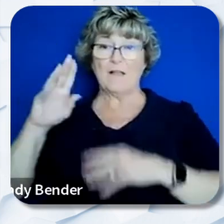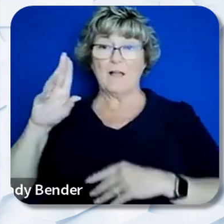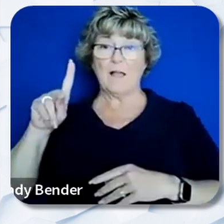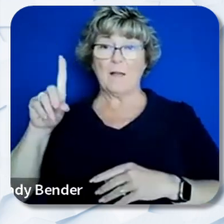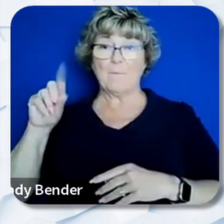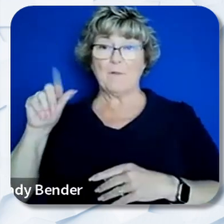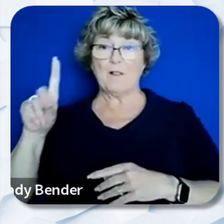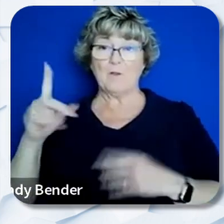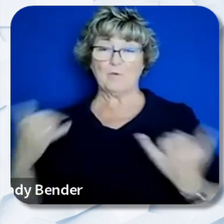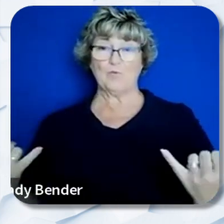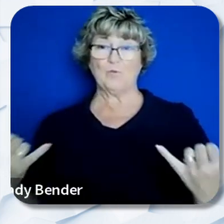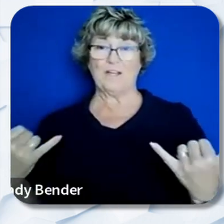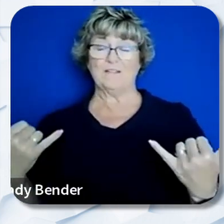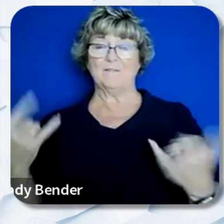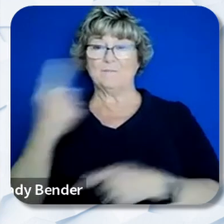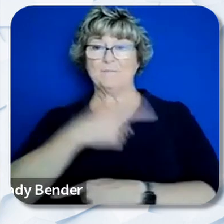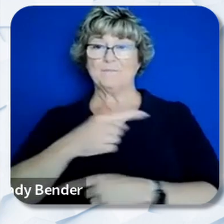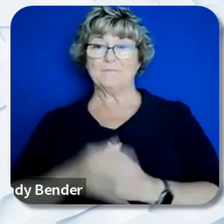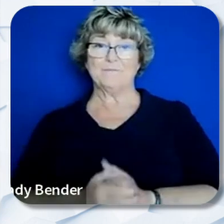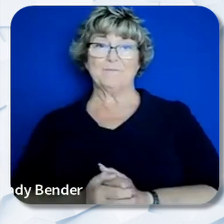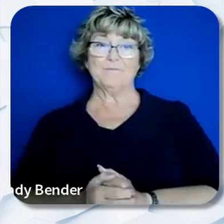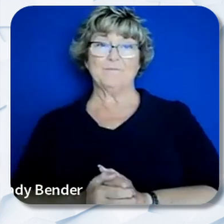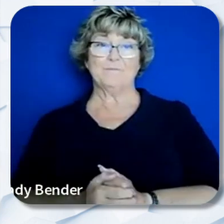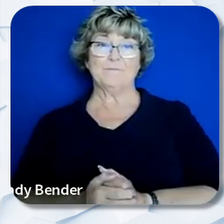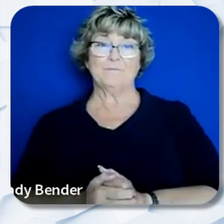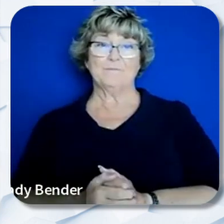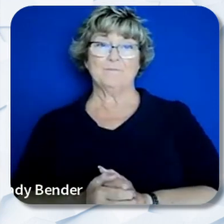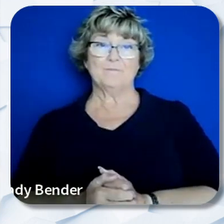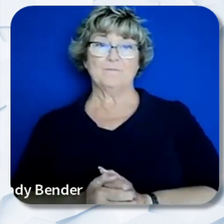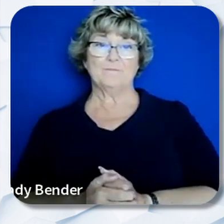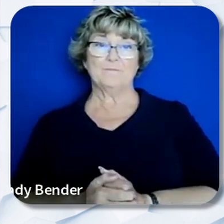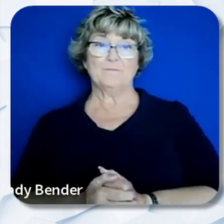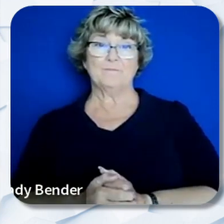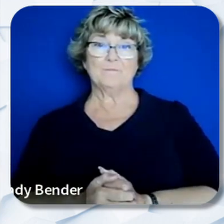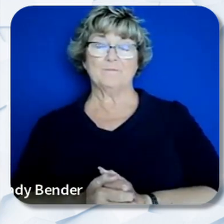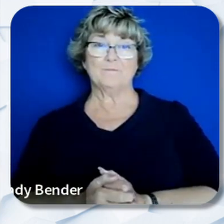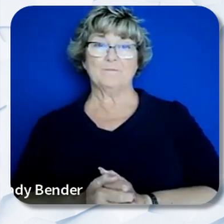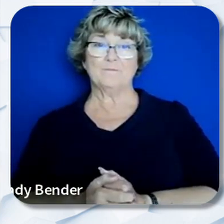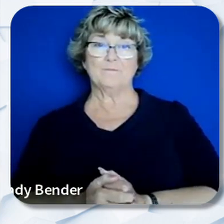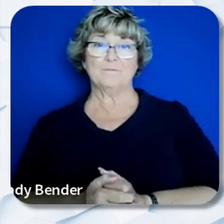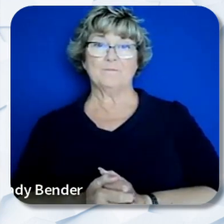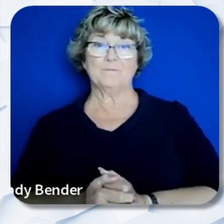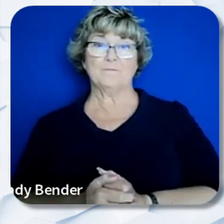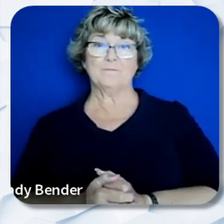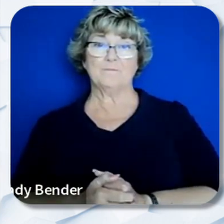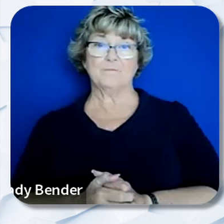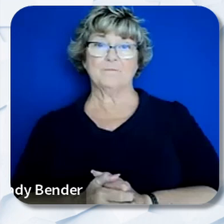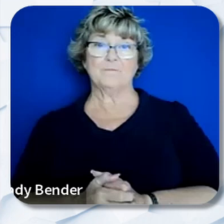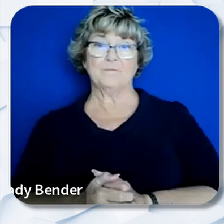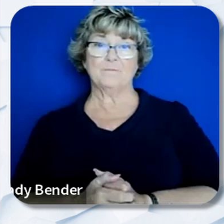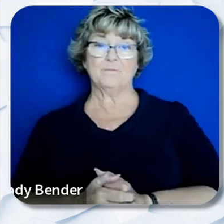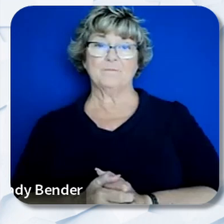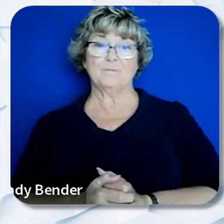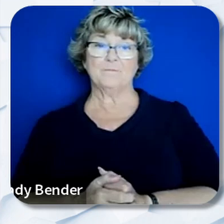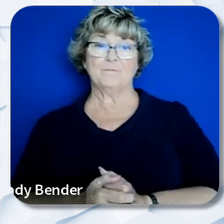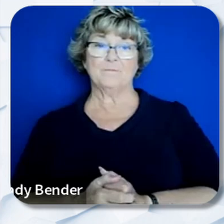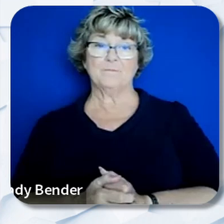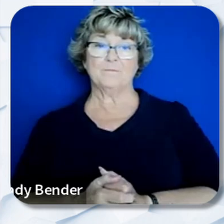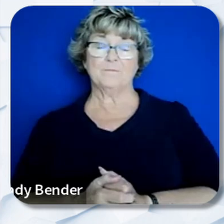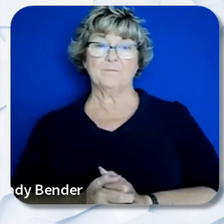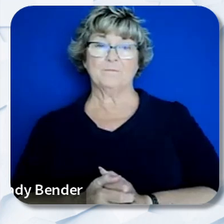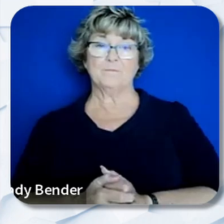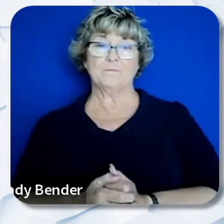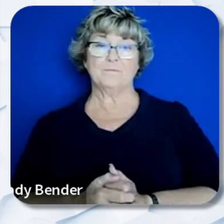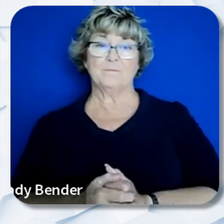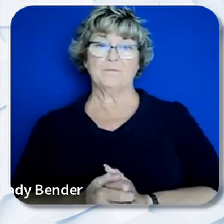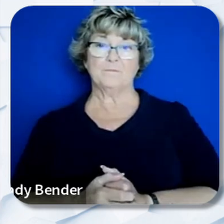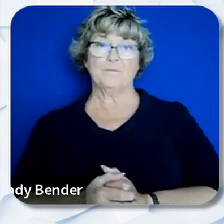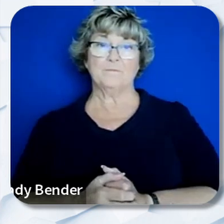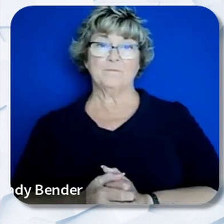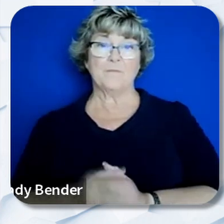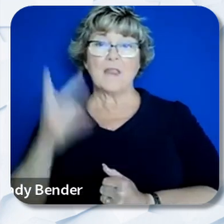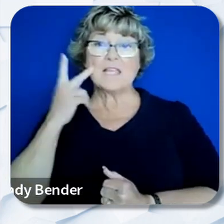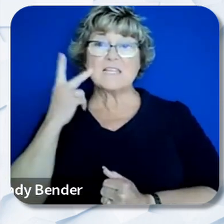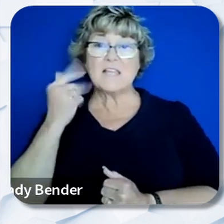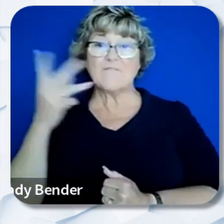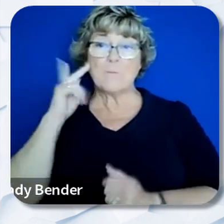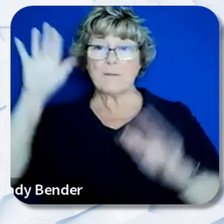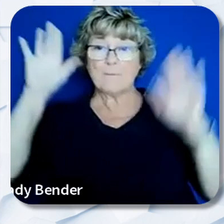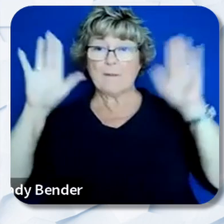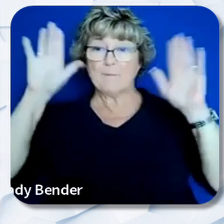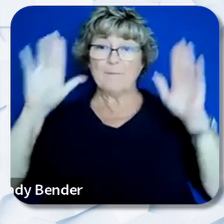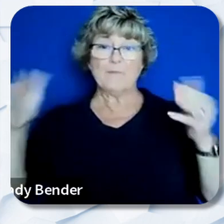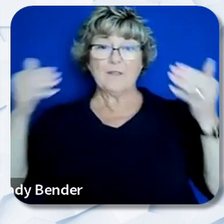all today. I see a few people raising your hand. Just go ahead and and just a reminder